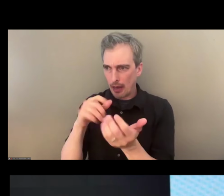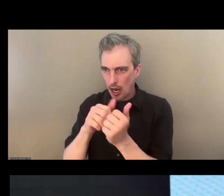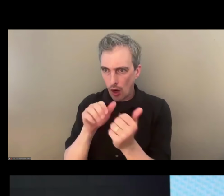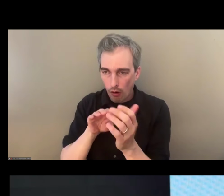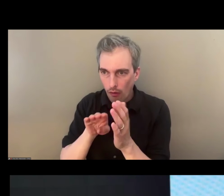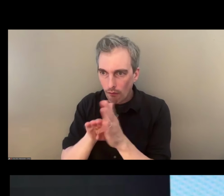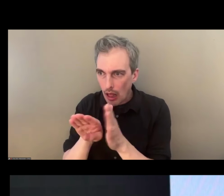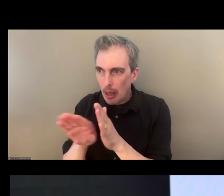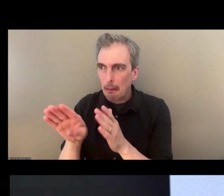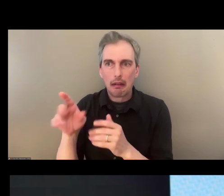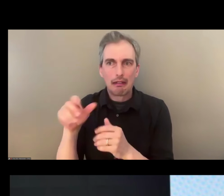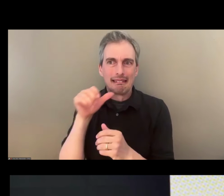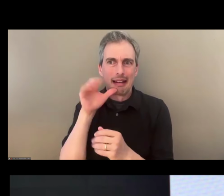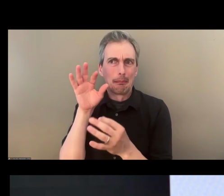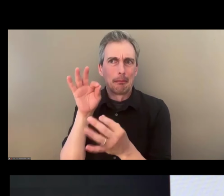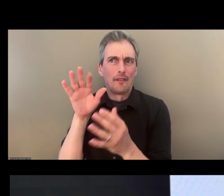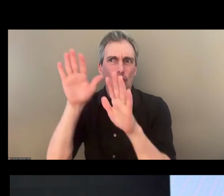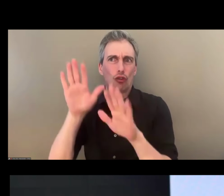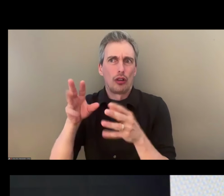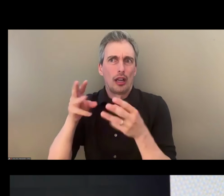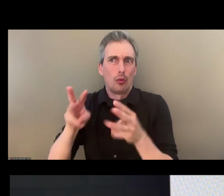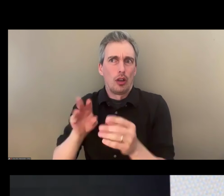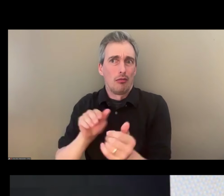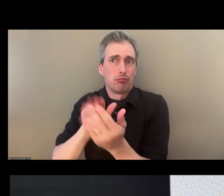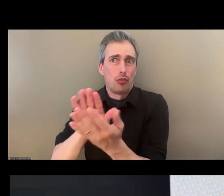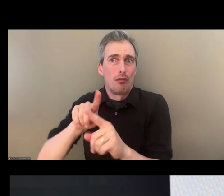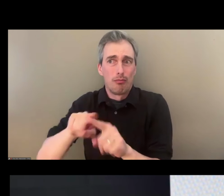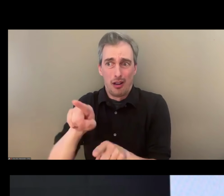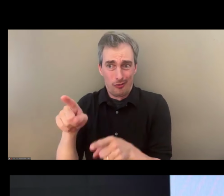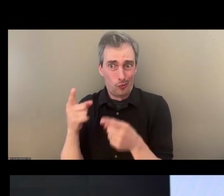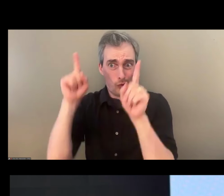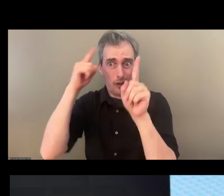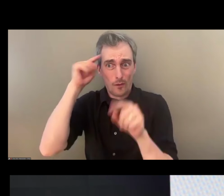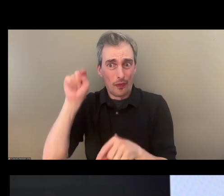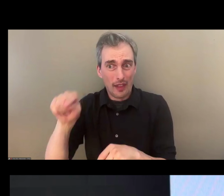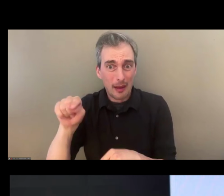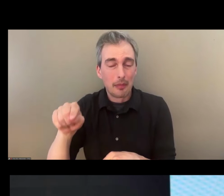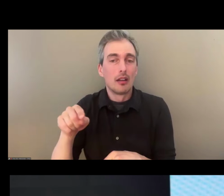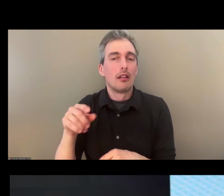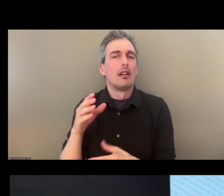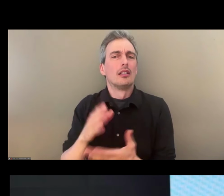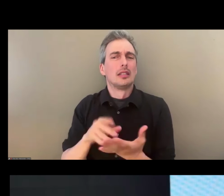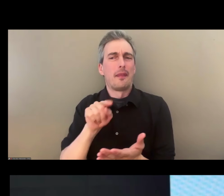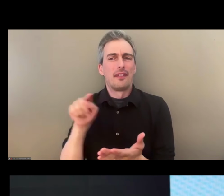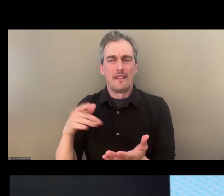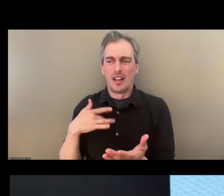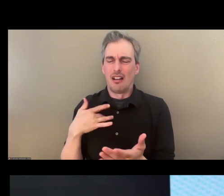And they felt that it's too much hustle to try out new tools or workflows.